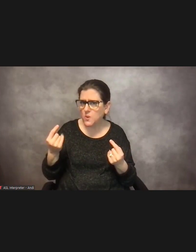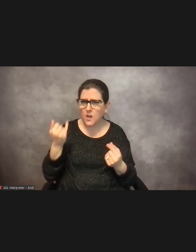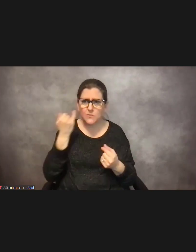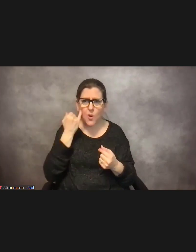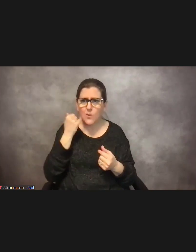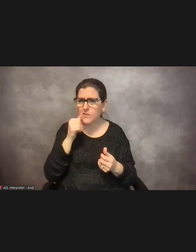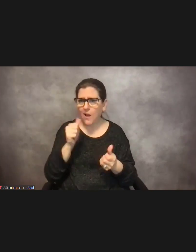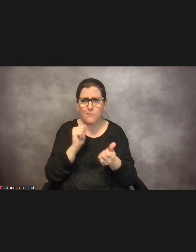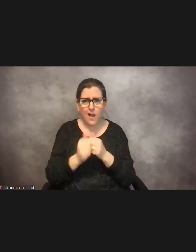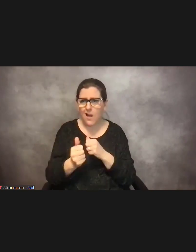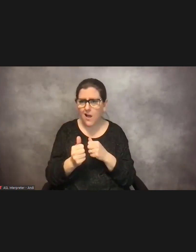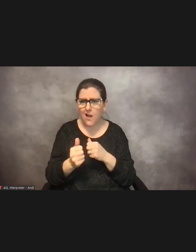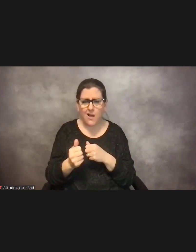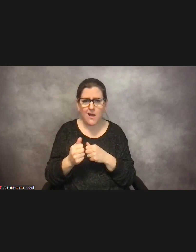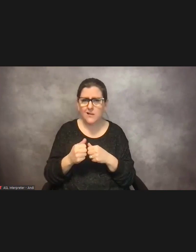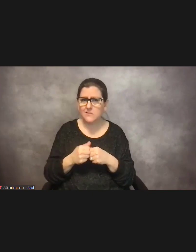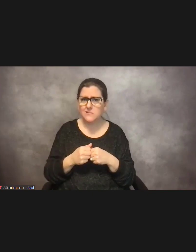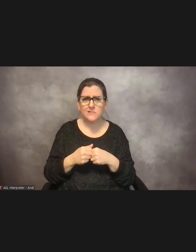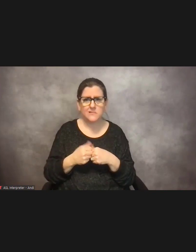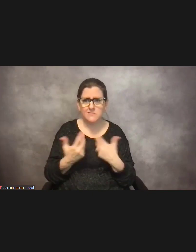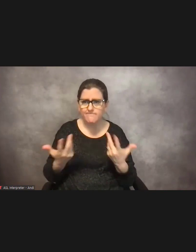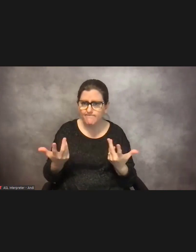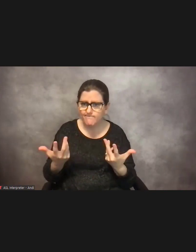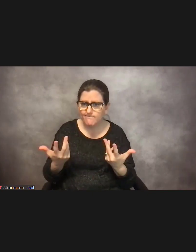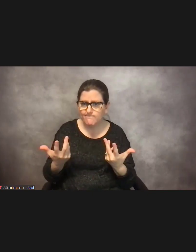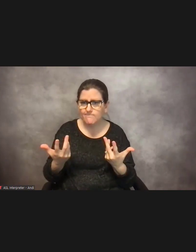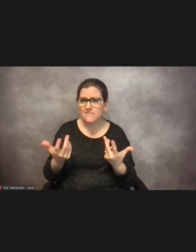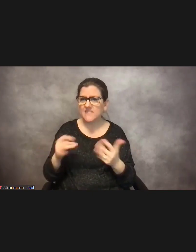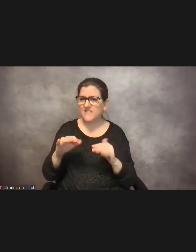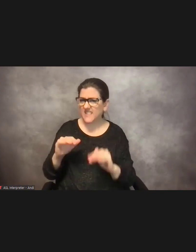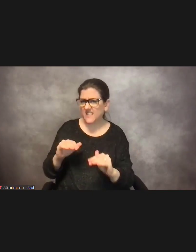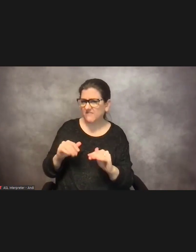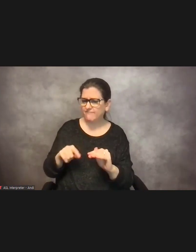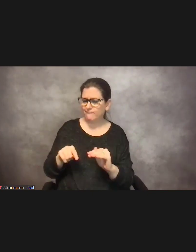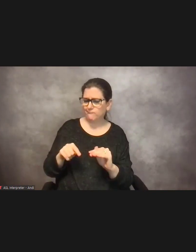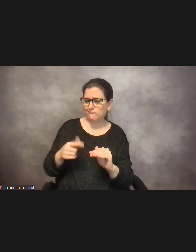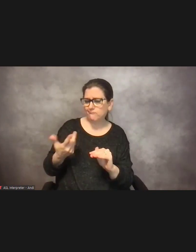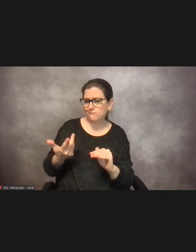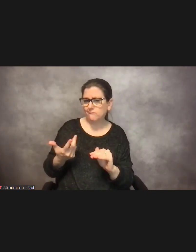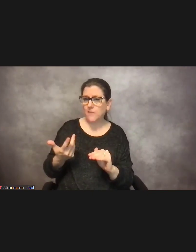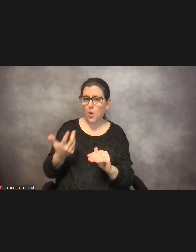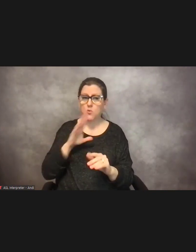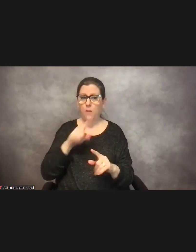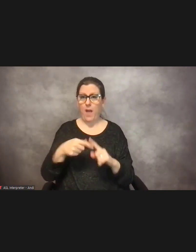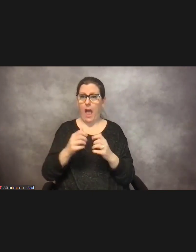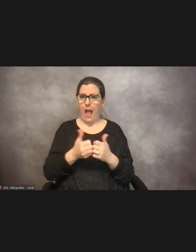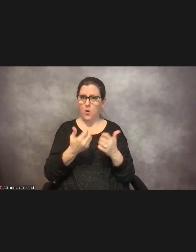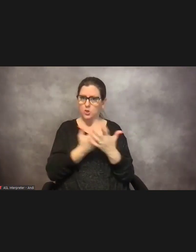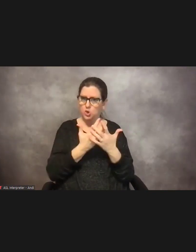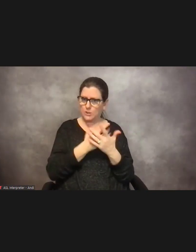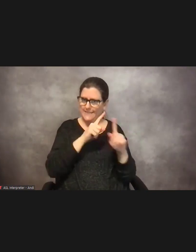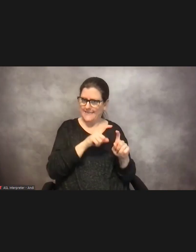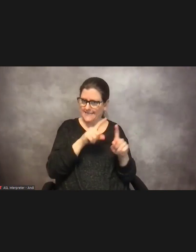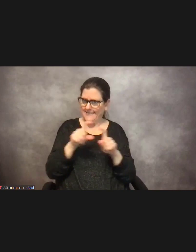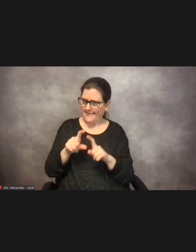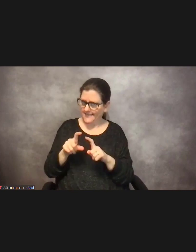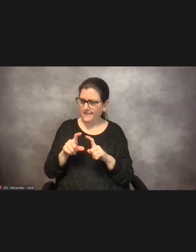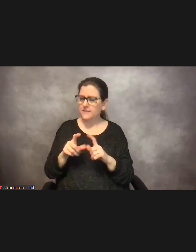So, what's the next step, when a child doesn't pass a hearing screening? We've talked about the two methods.